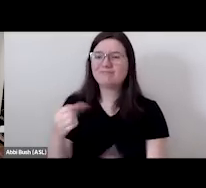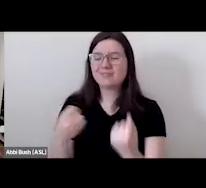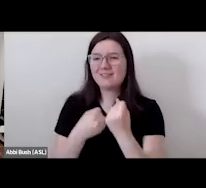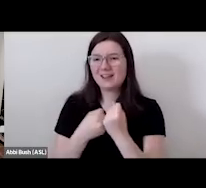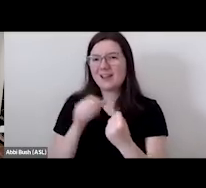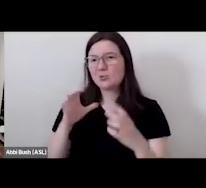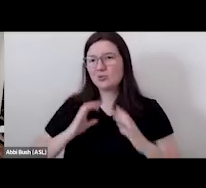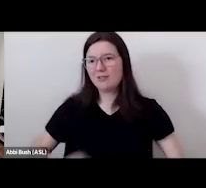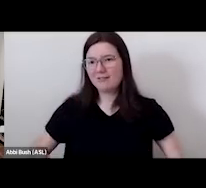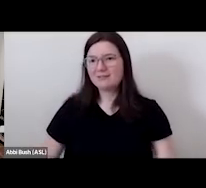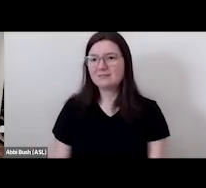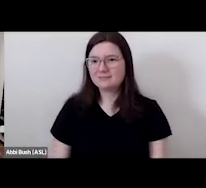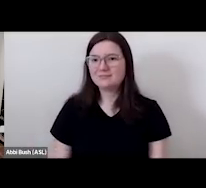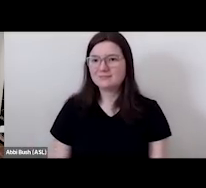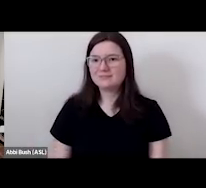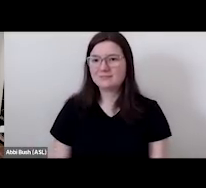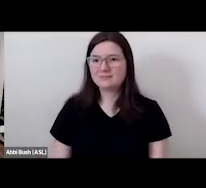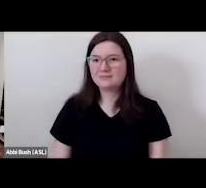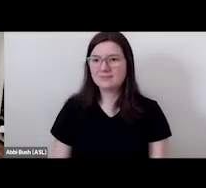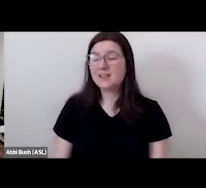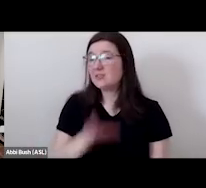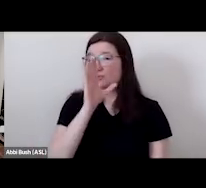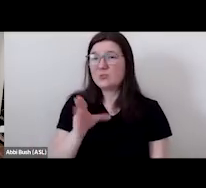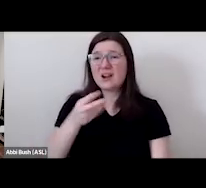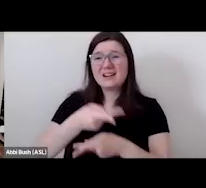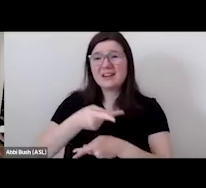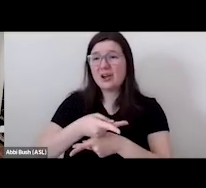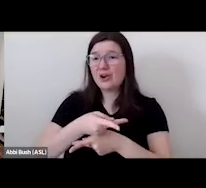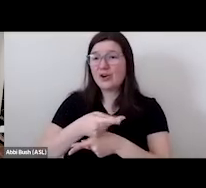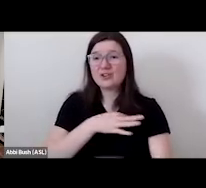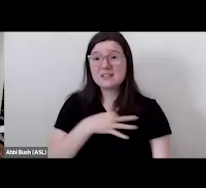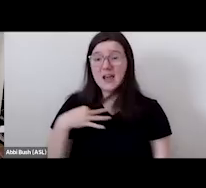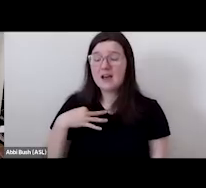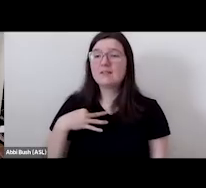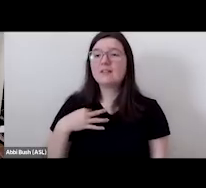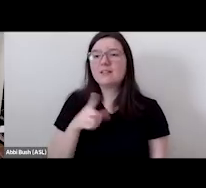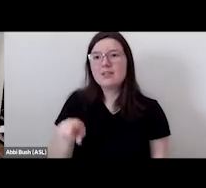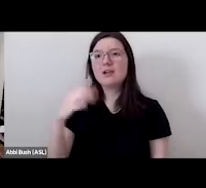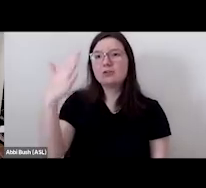tenants, knows our guests better than anyone because you are the the ones showing up day in and day out.